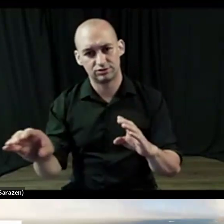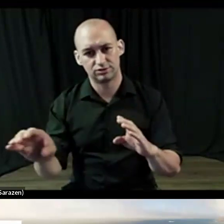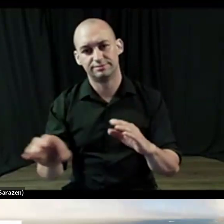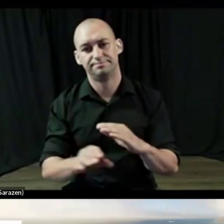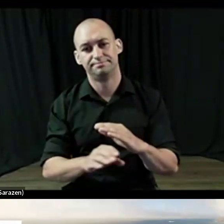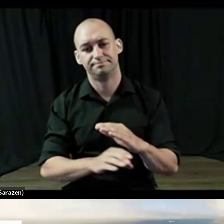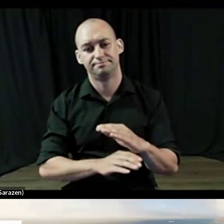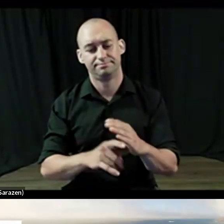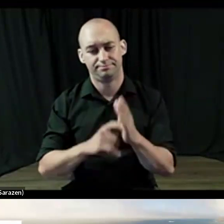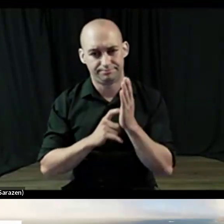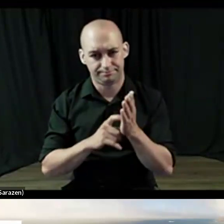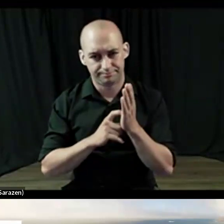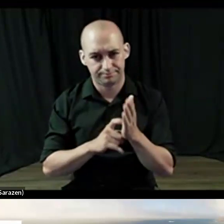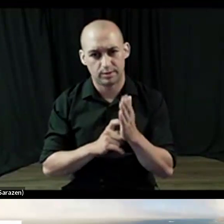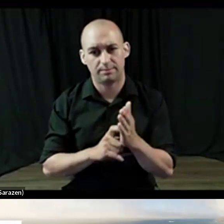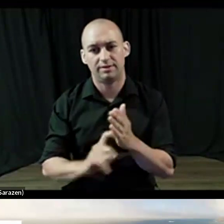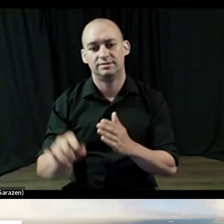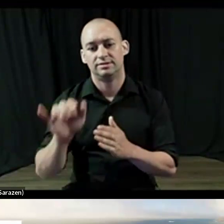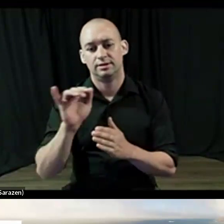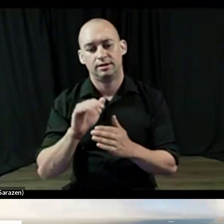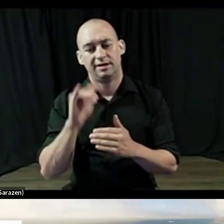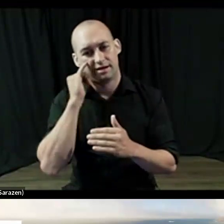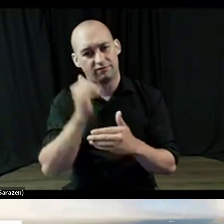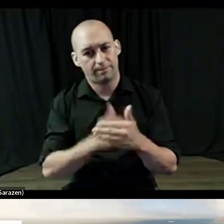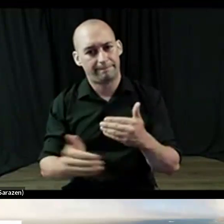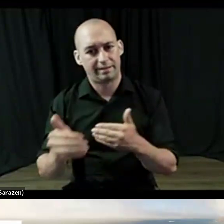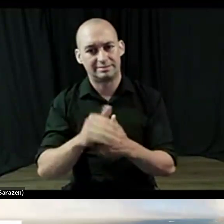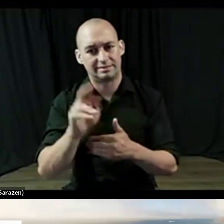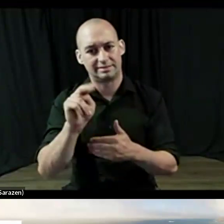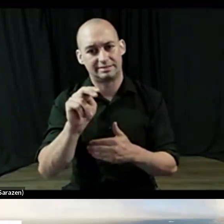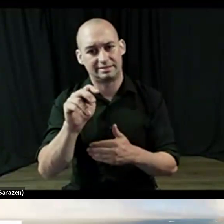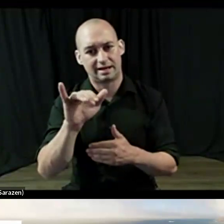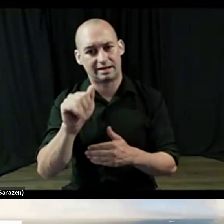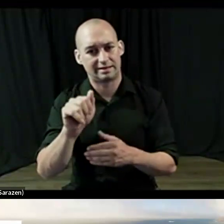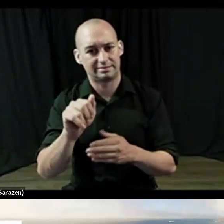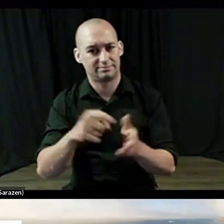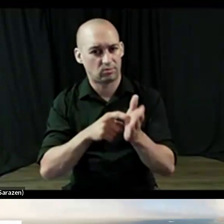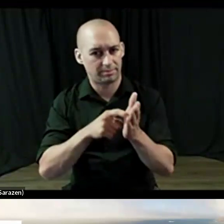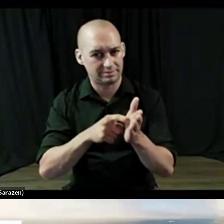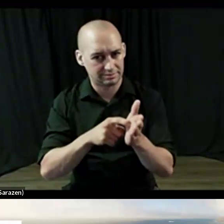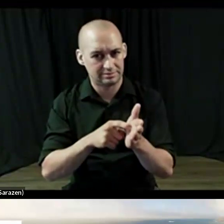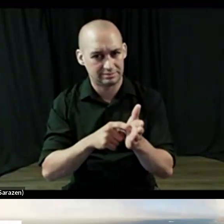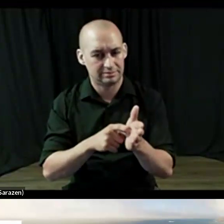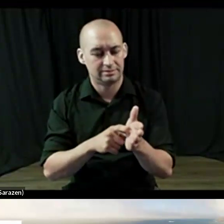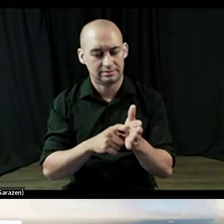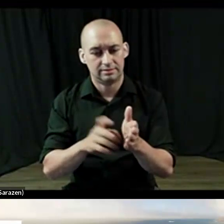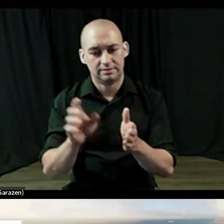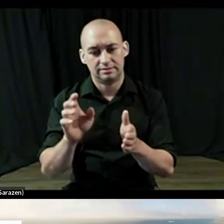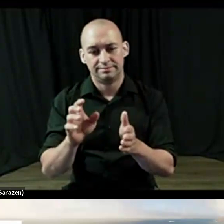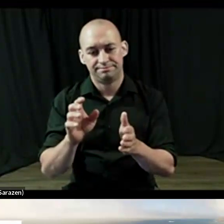go beyond what the NTIA use to determine the States allocation, the, you know, kind of the